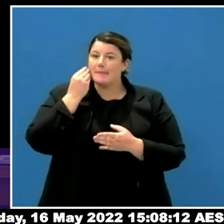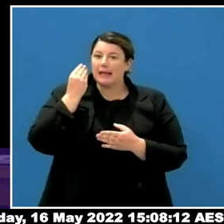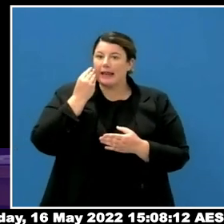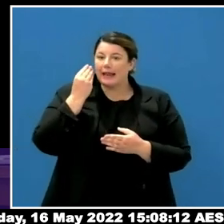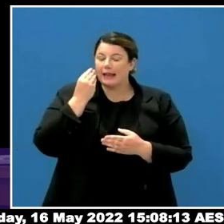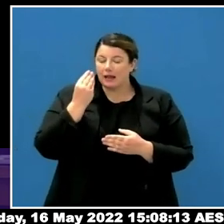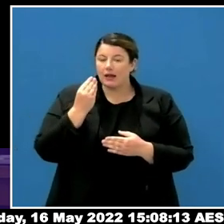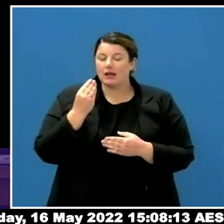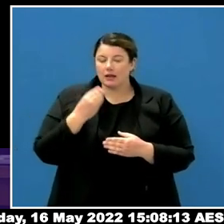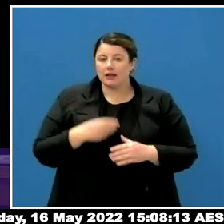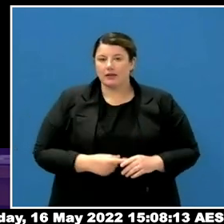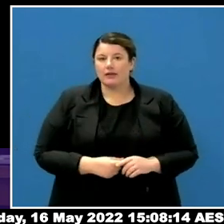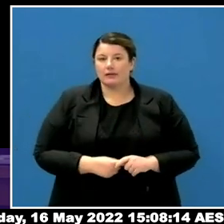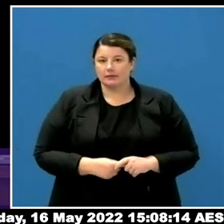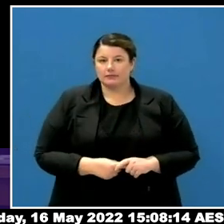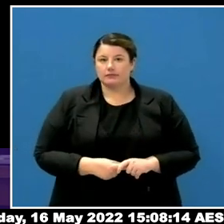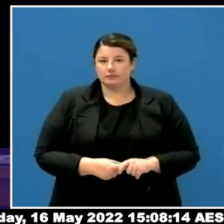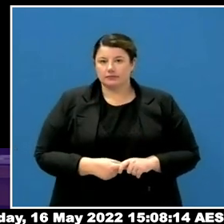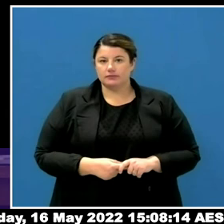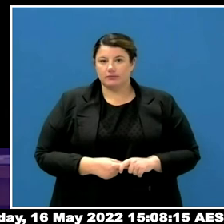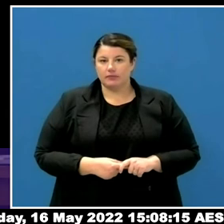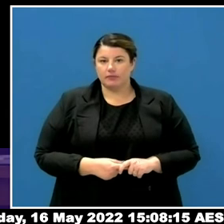support worker you describe as being like part of the family.